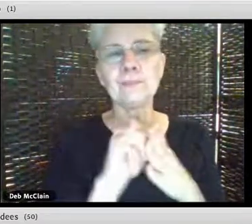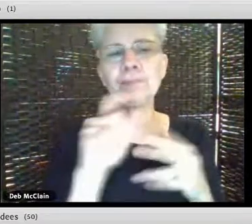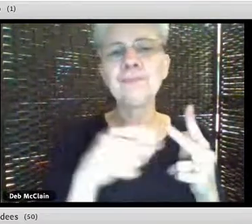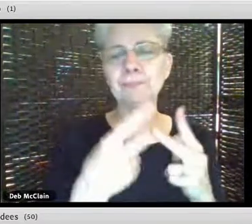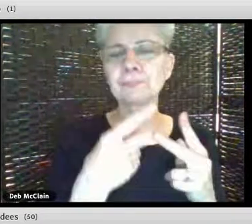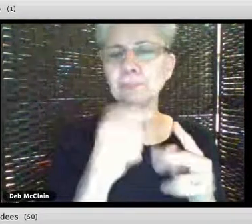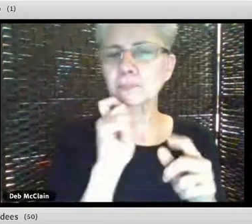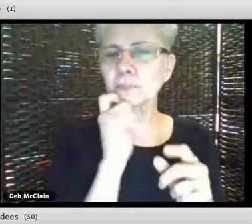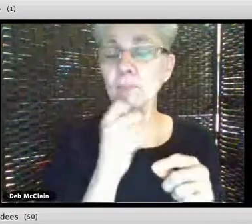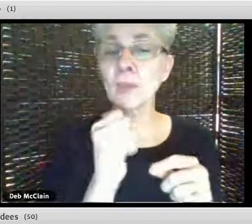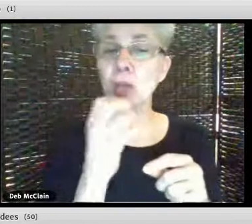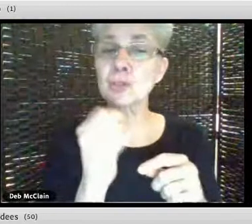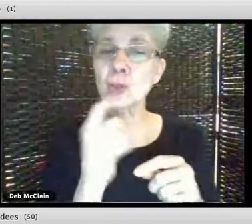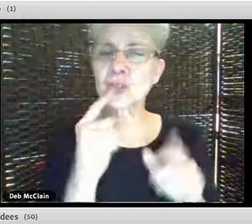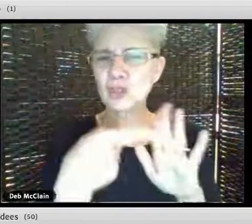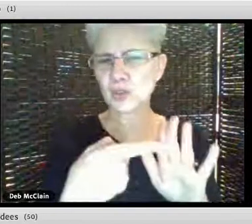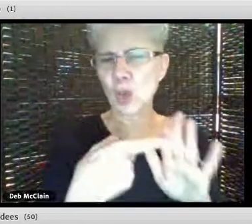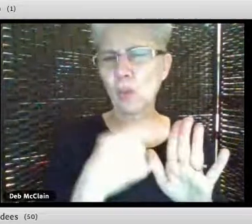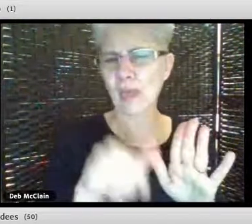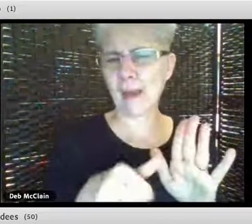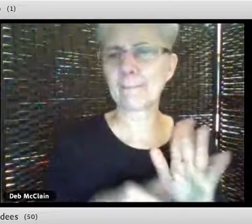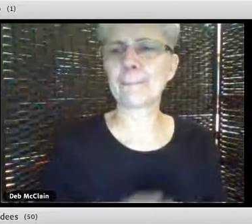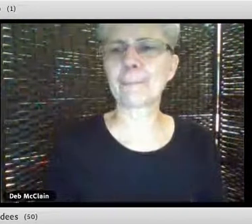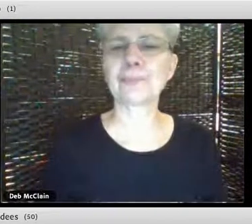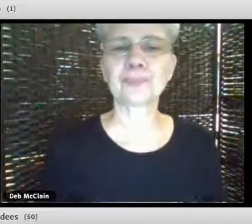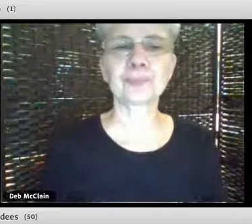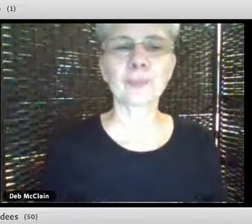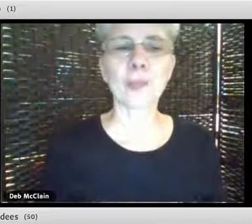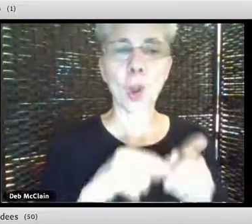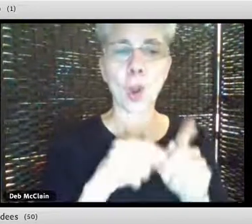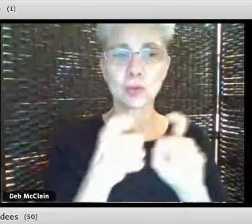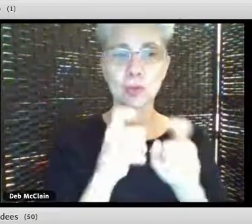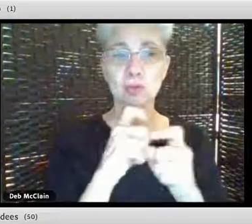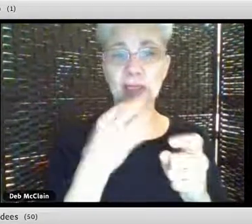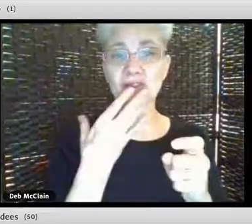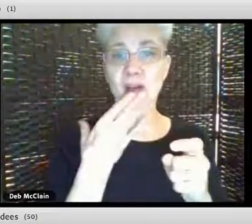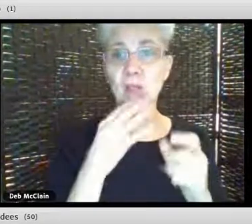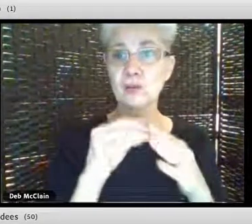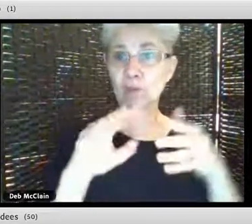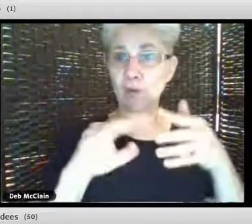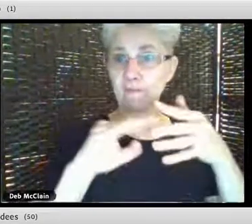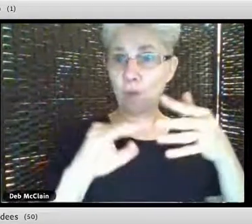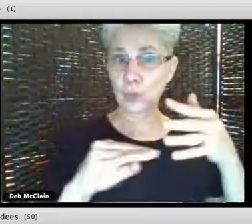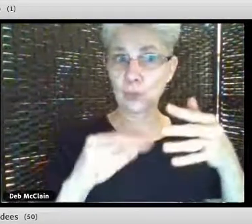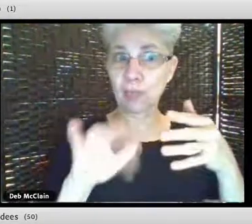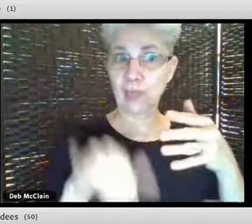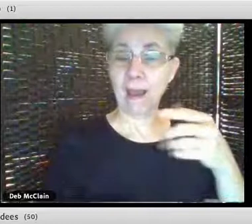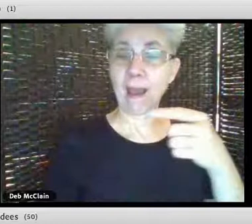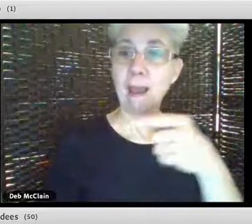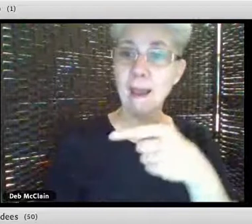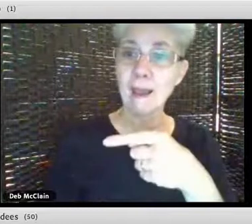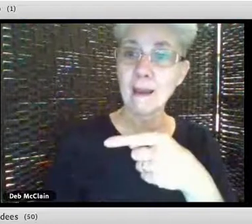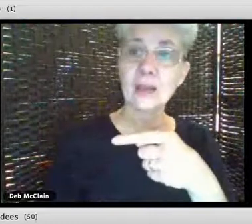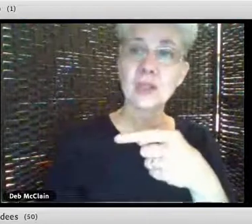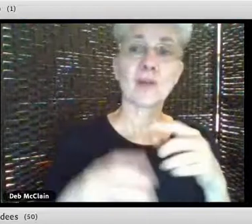So just to show you, you can also change the colors of your folders, so if that's an organizational system that helps you,